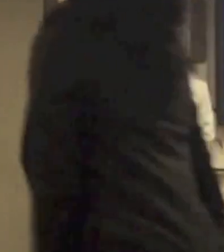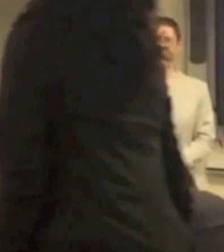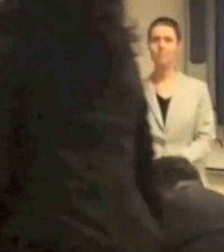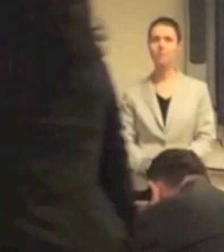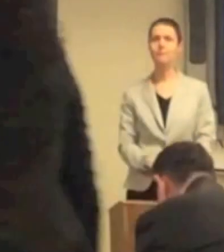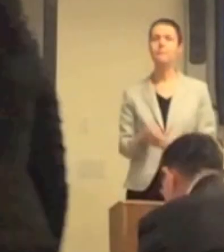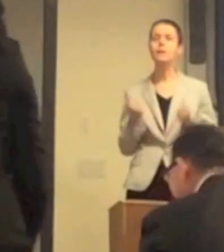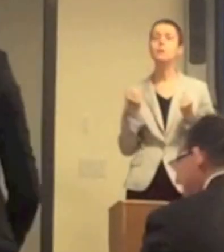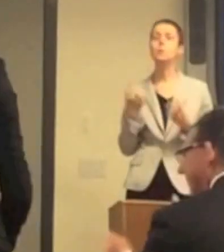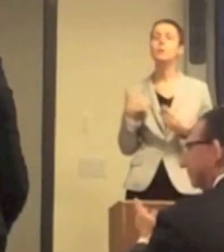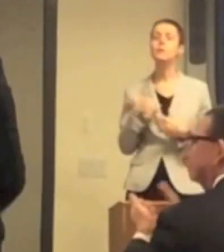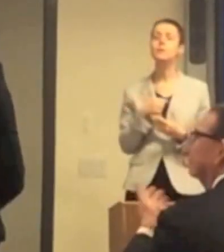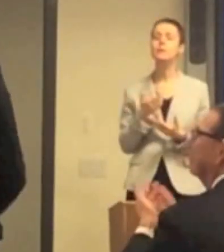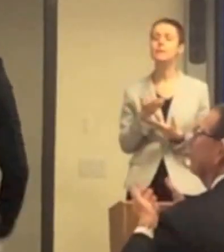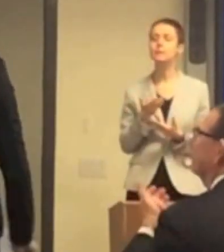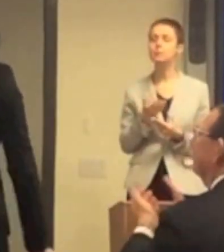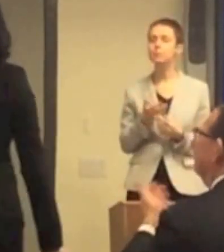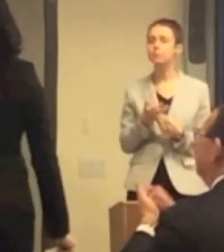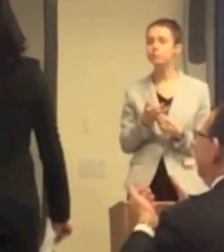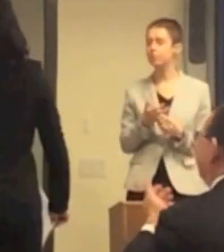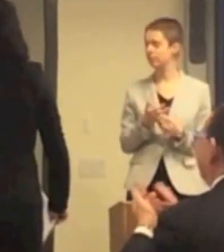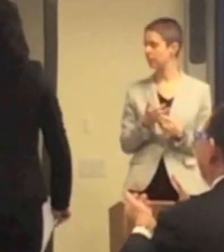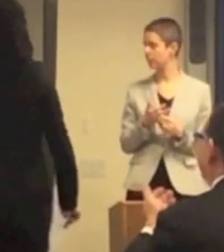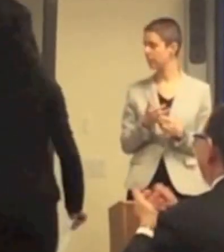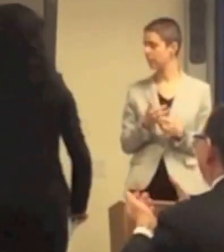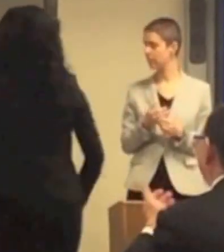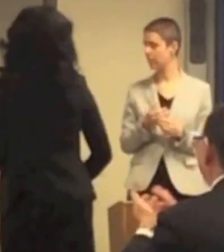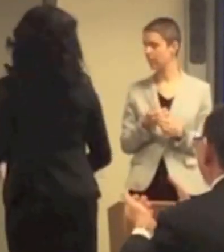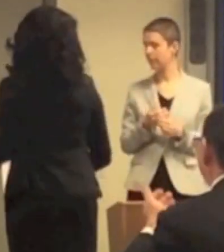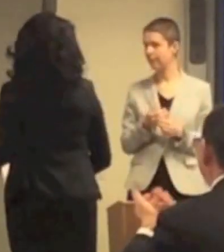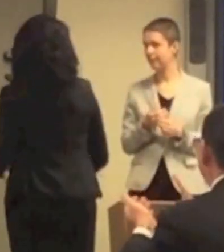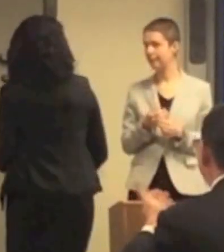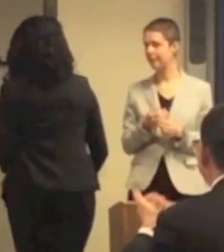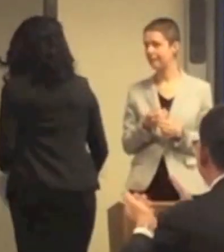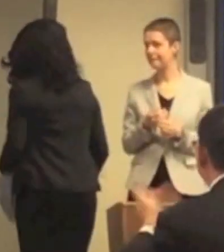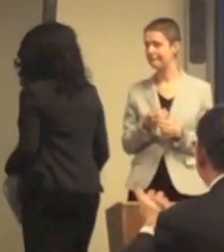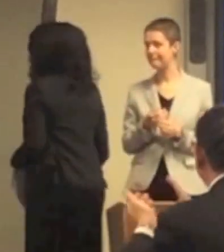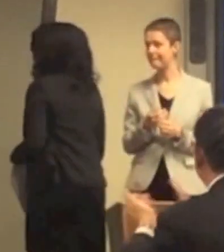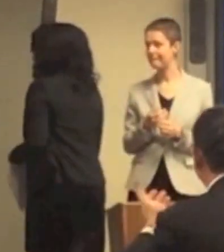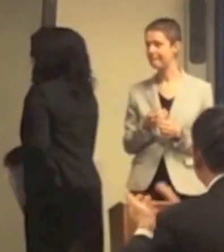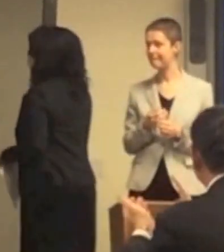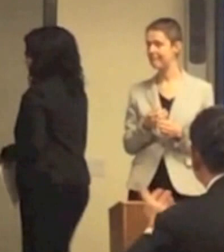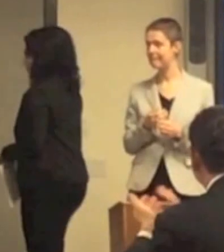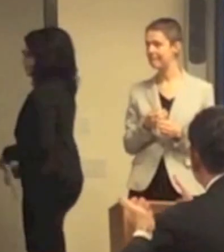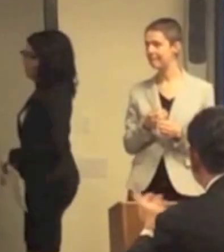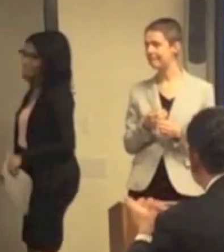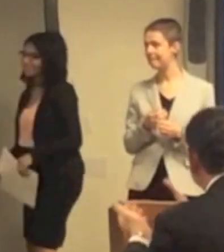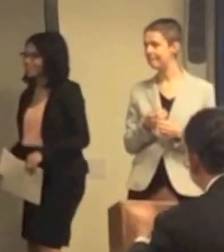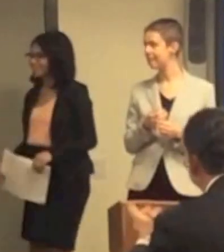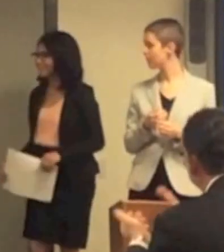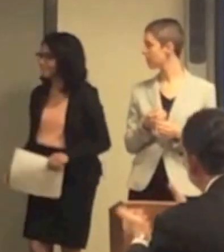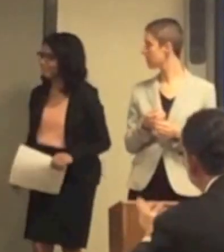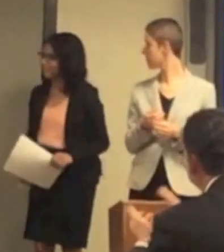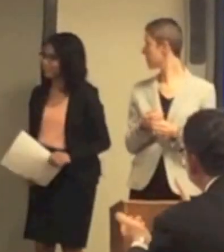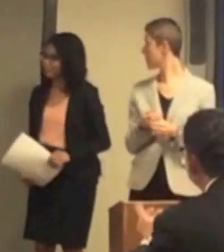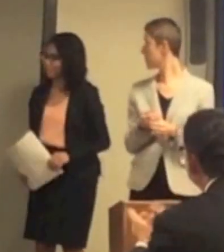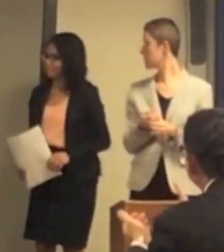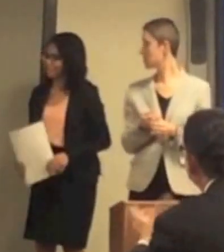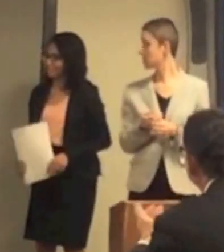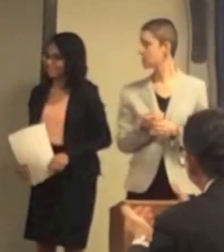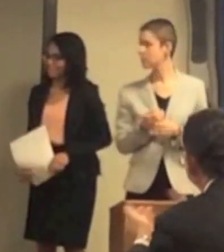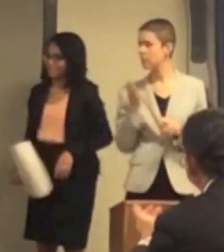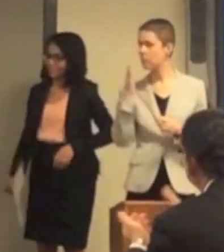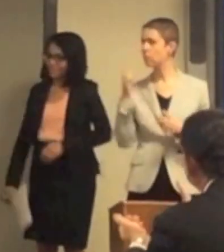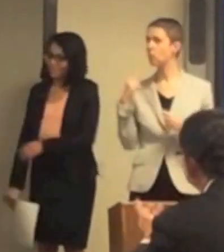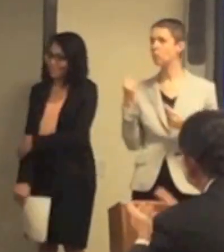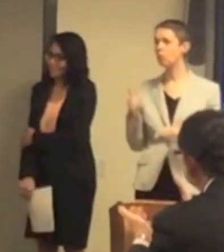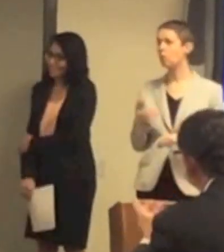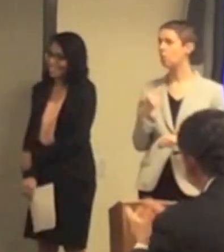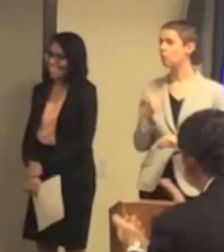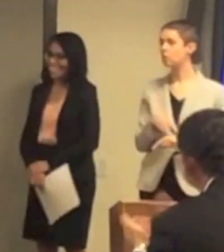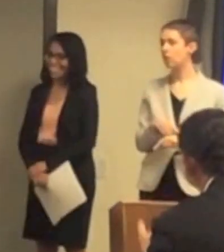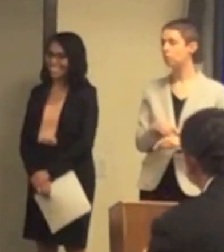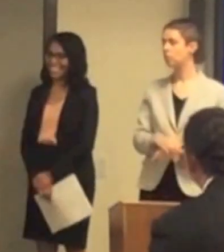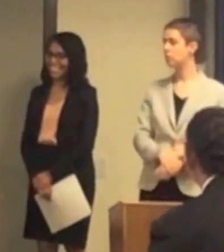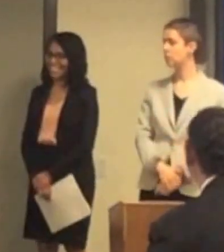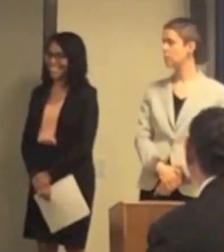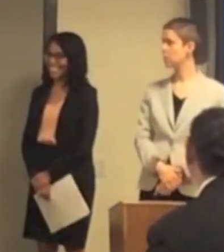So many of us here have known you for a very long time and have been